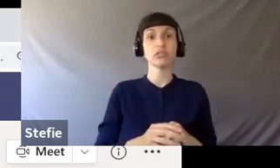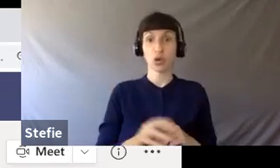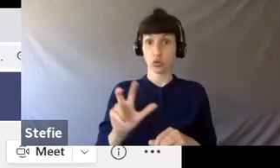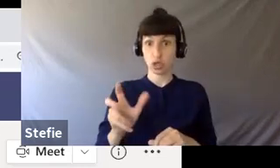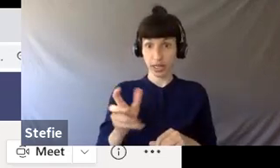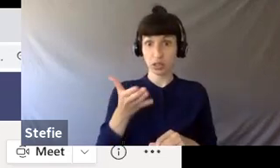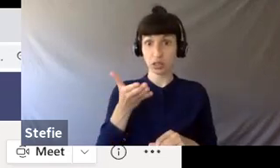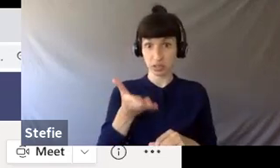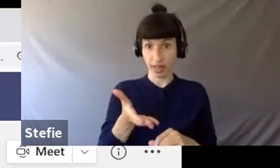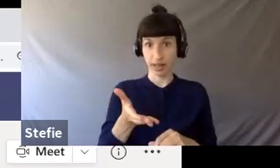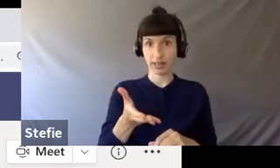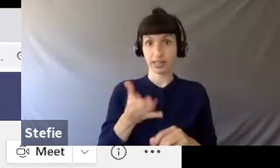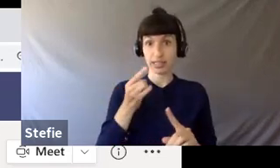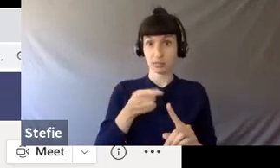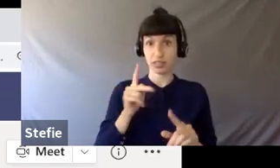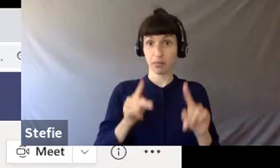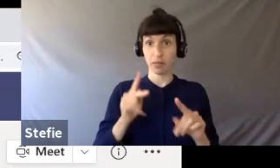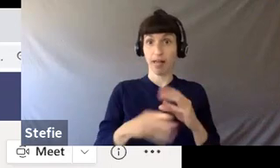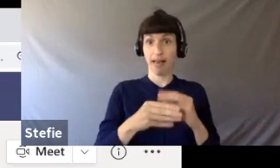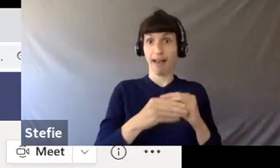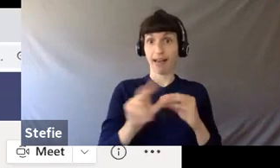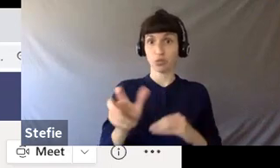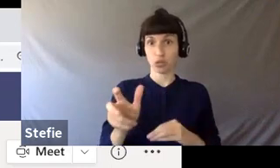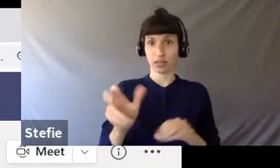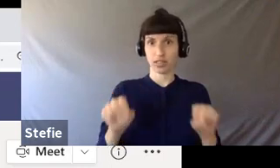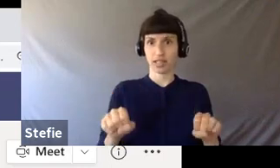whoever manages this channel -- right now it's me, I'm the only one that can moderate so I can allow you to post but I have to approve it. Yes, you can add certain people to channels.